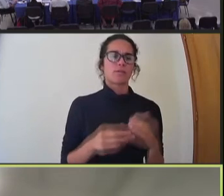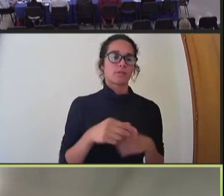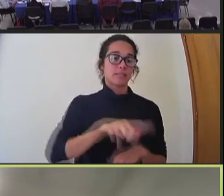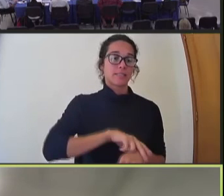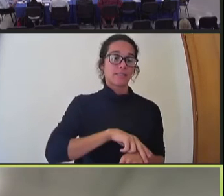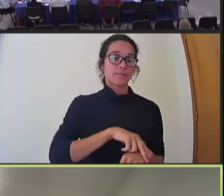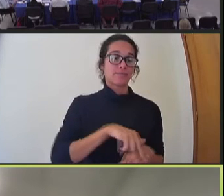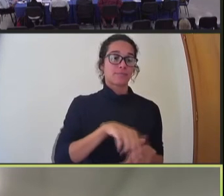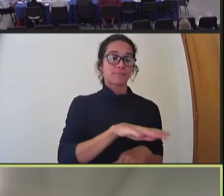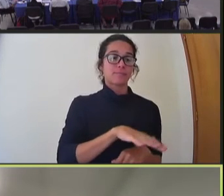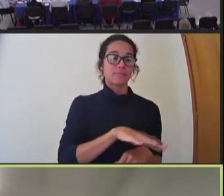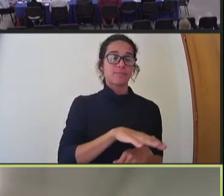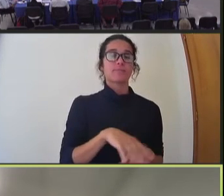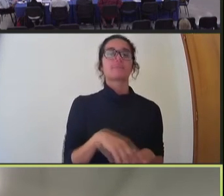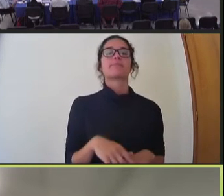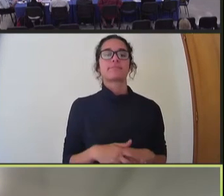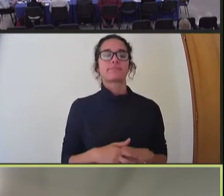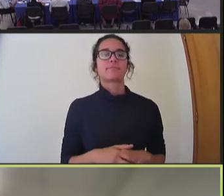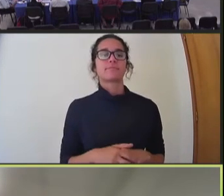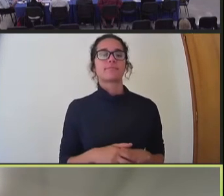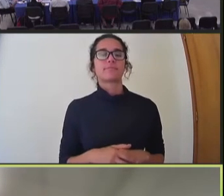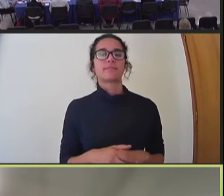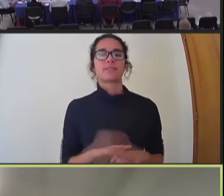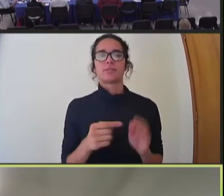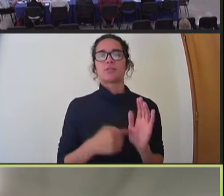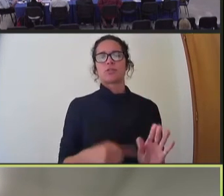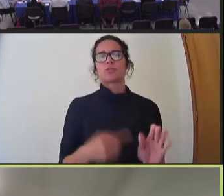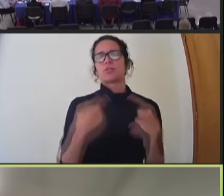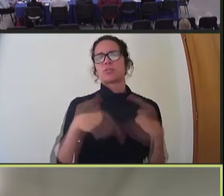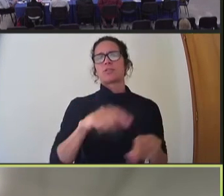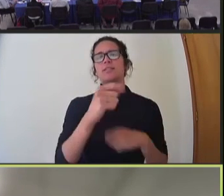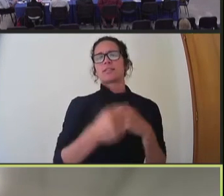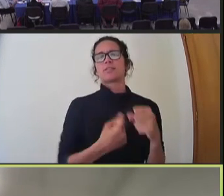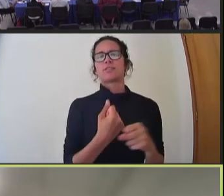And these were demonstrated during 2009 in our H1N1 response,